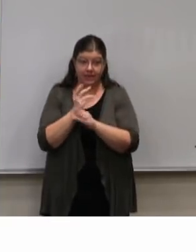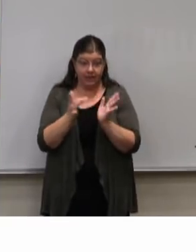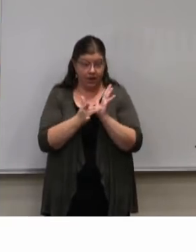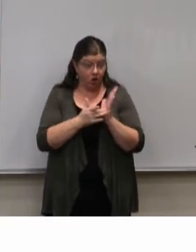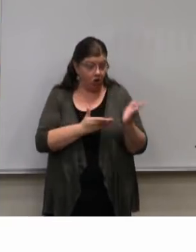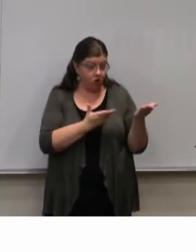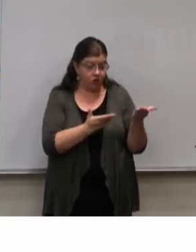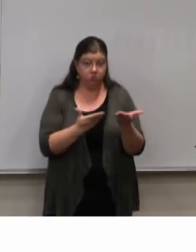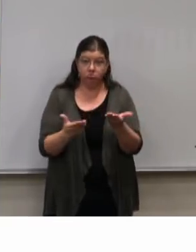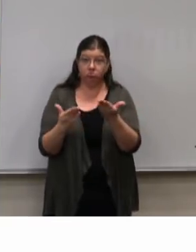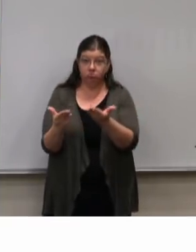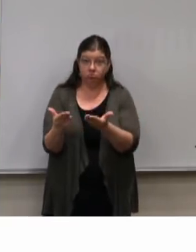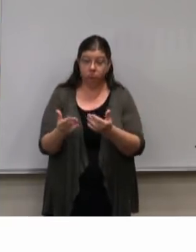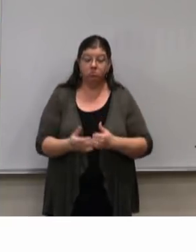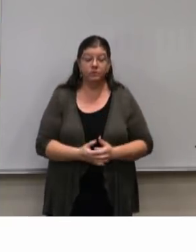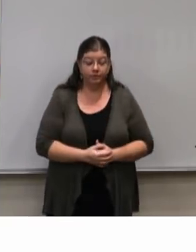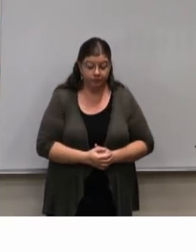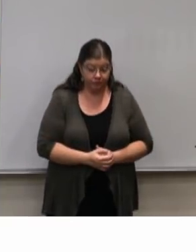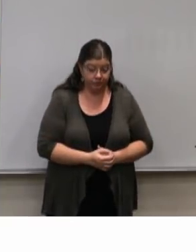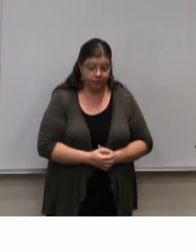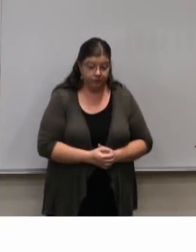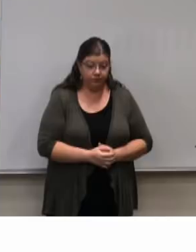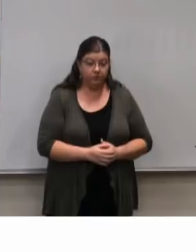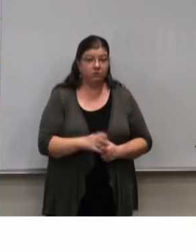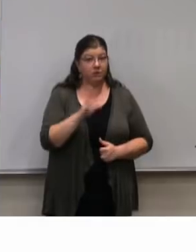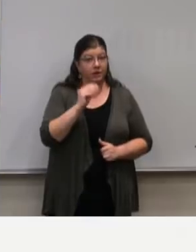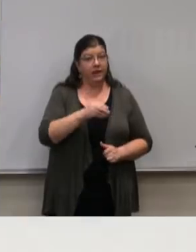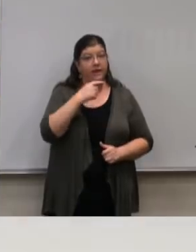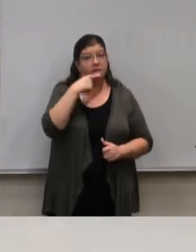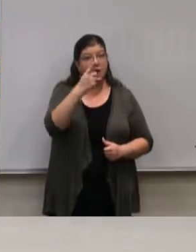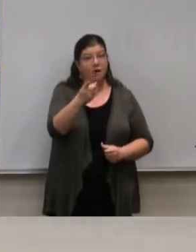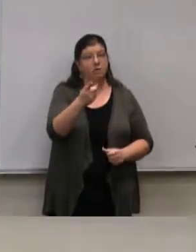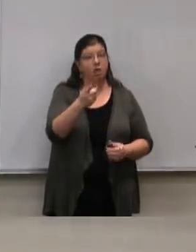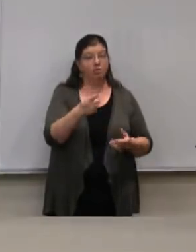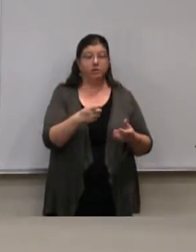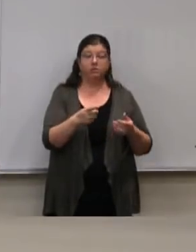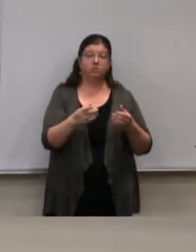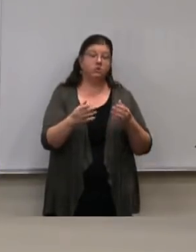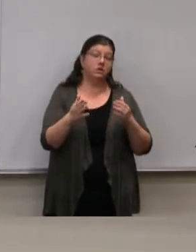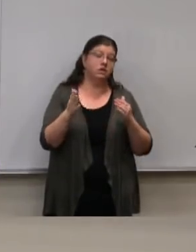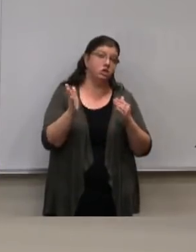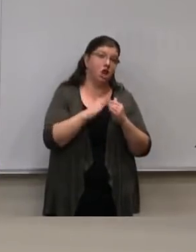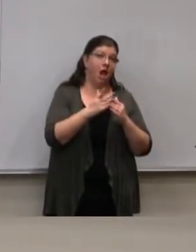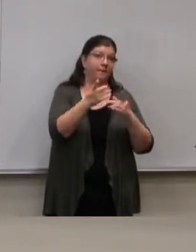tools they need, and I can tell you probably the question everybody is going through is, you know,